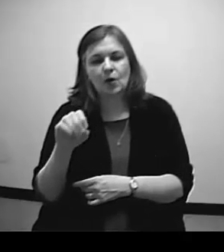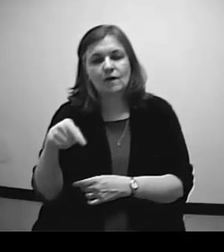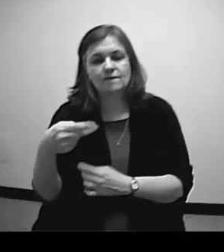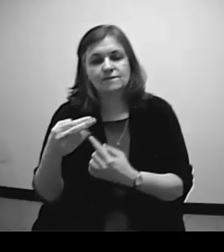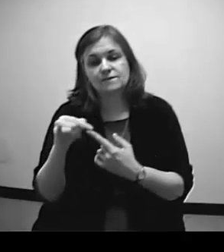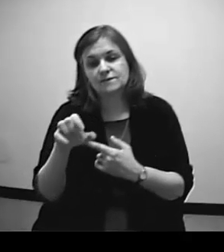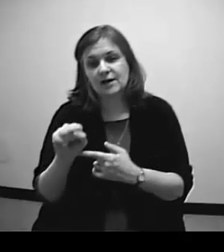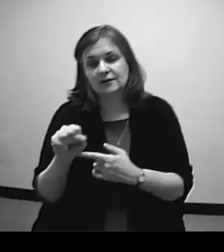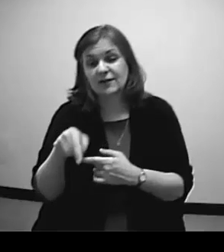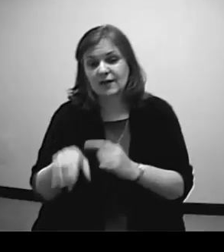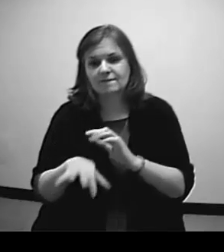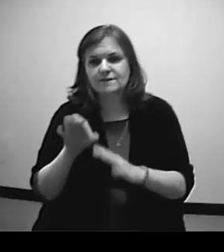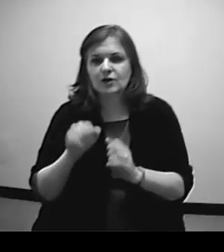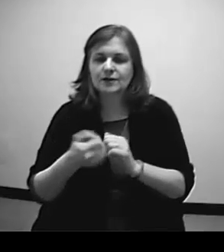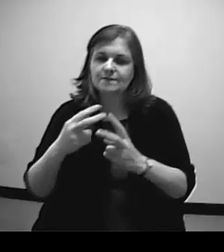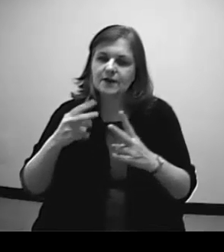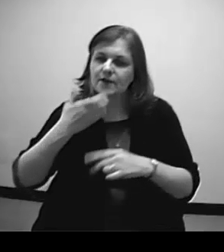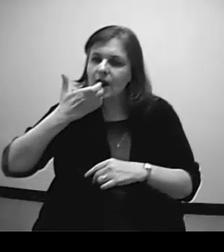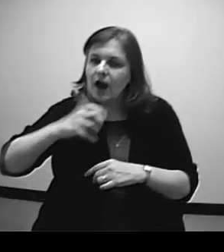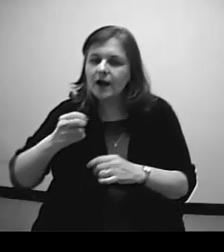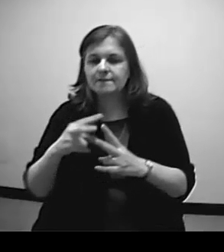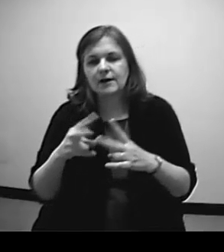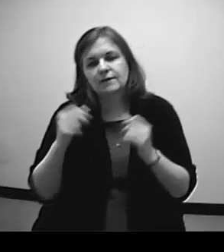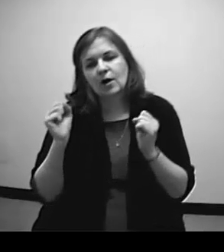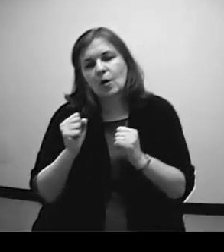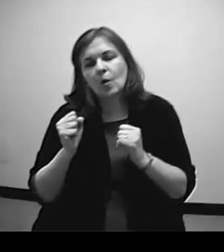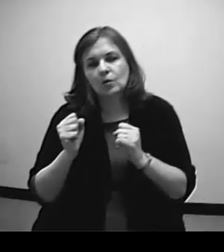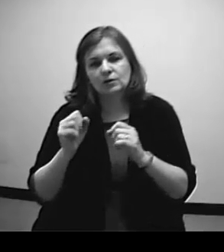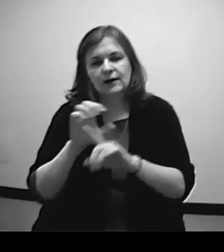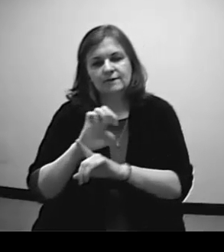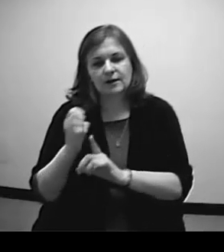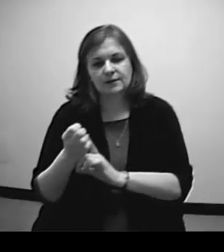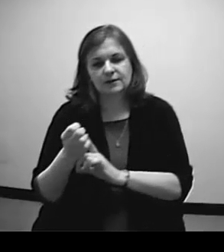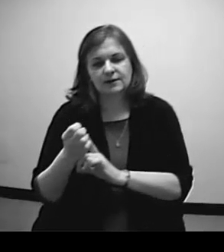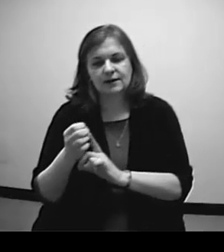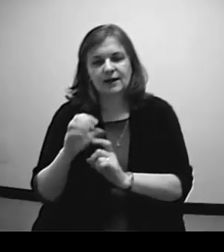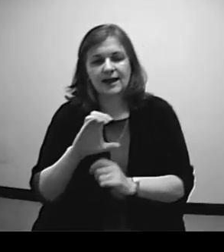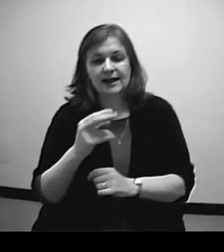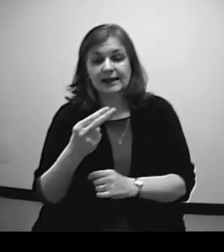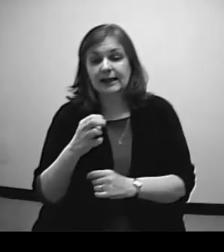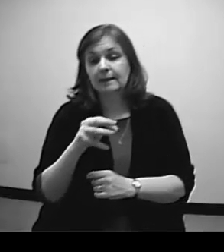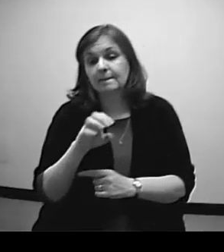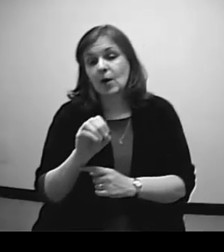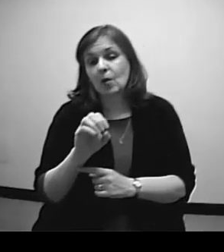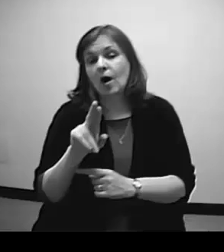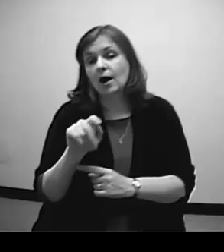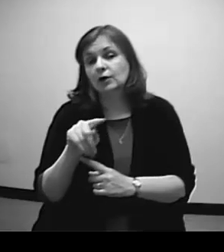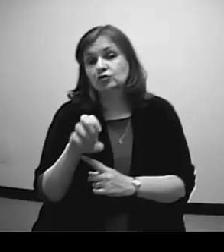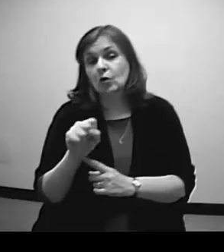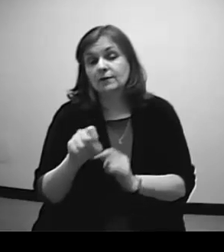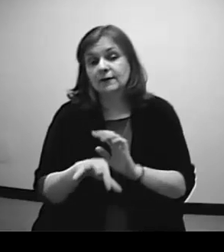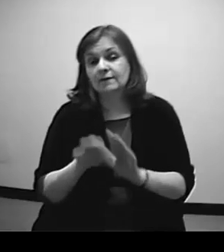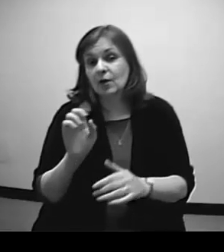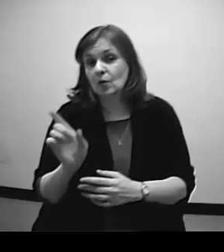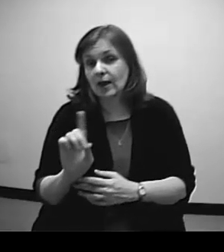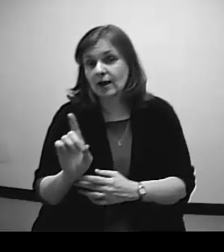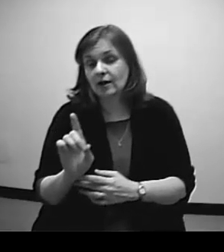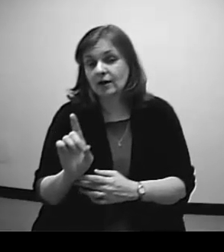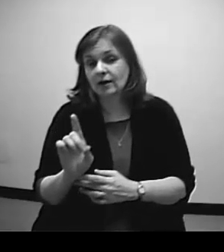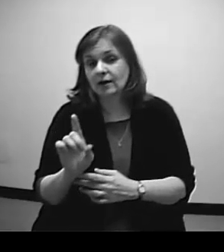extremophiles are found in extreme environments as the name suggests so chemoautotrophs might be found in